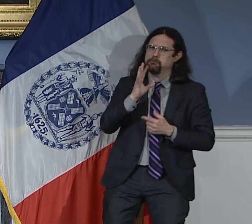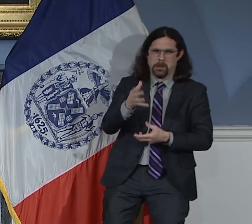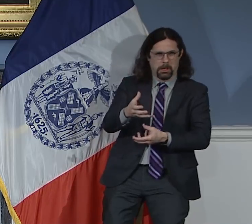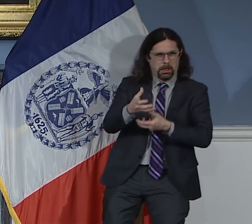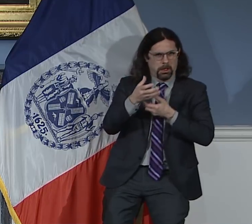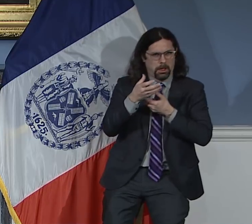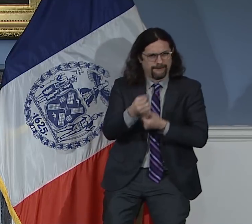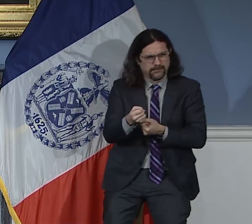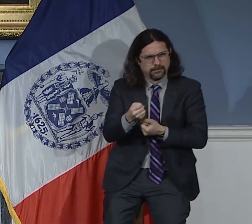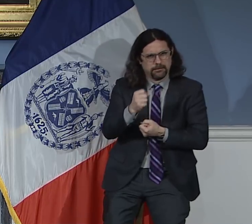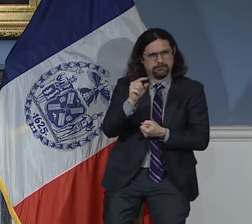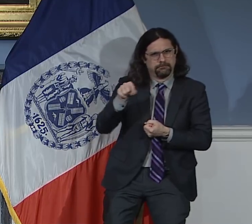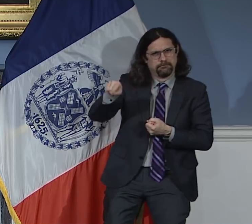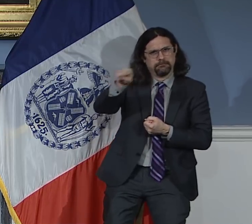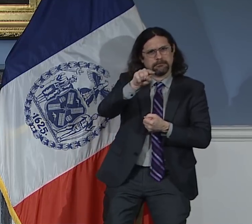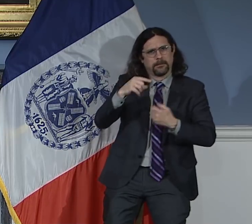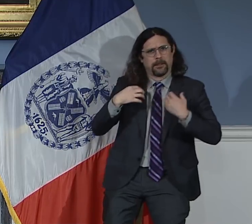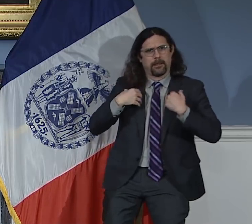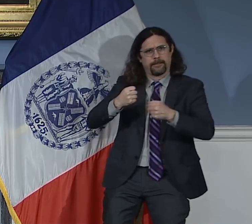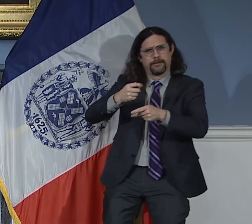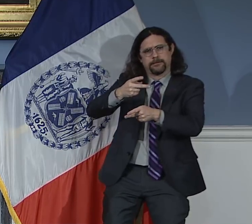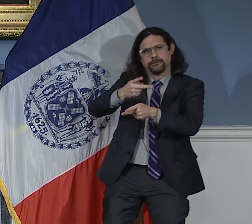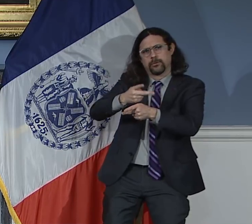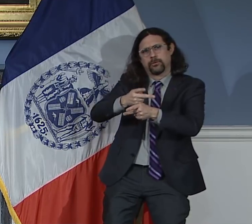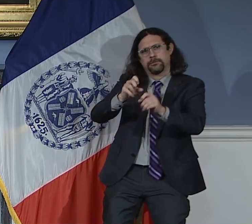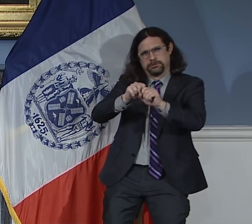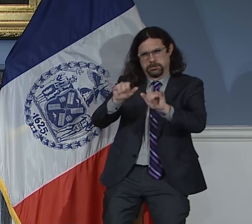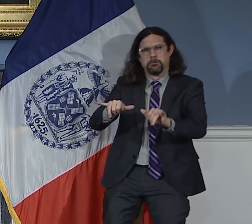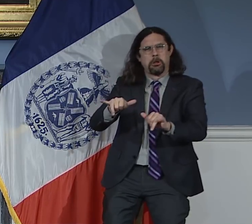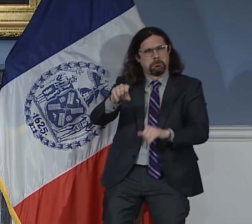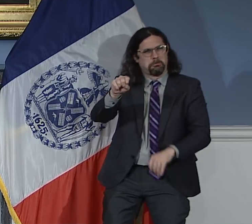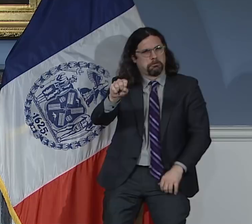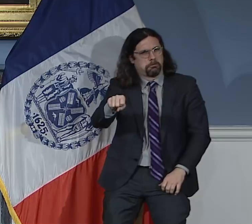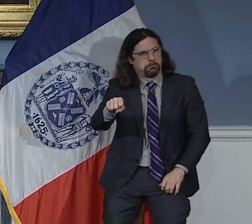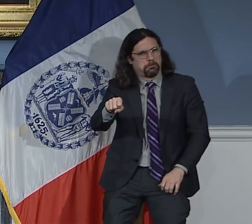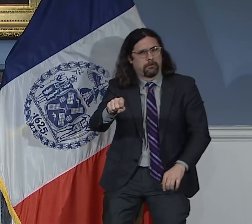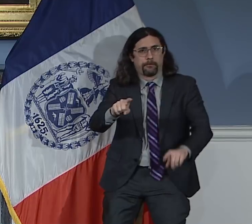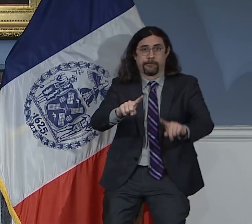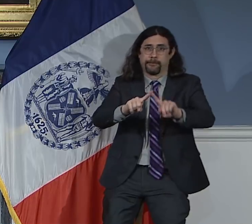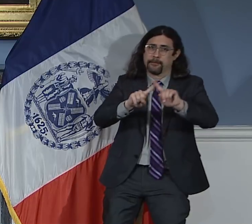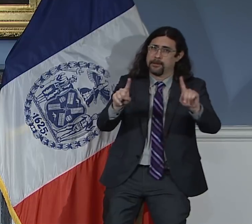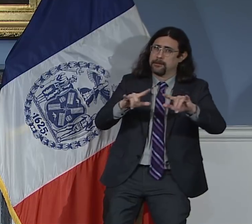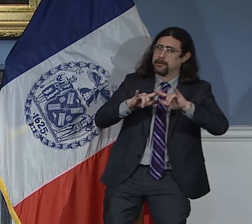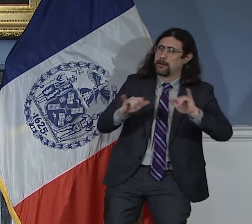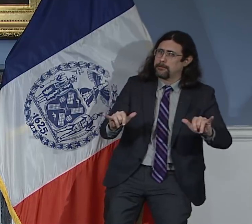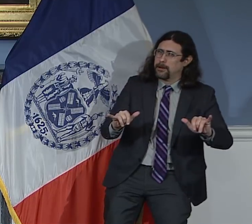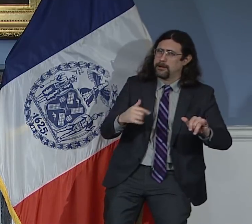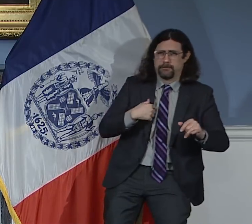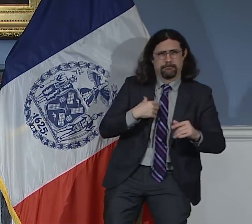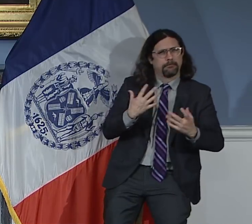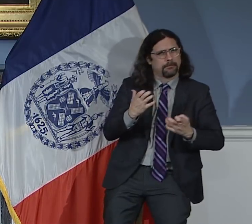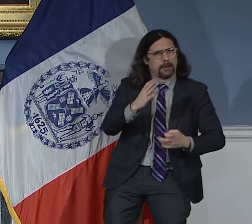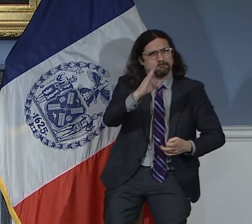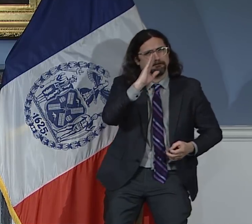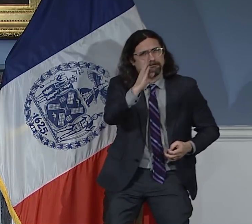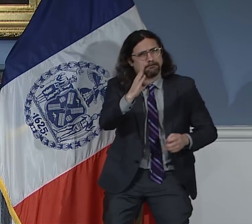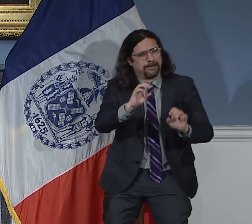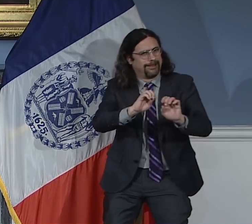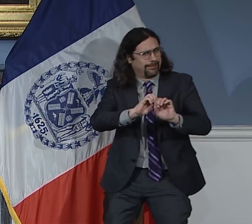PEOPLE AND OUR ABILITY TO SERVE THEM, I AOLS HAVE TO BE VERY CLEAR OABUT THEEX TNTE OF THIS CRISIS. ITISUN LIKE